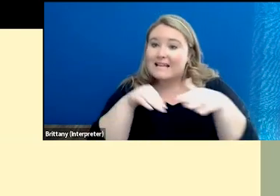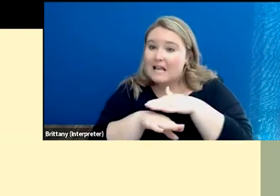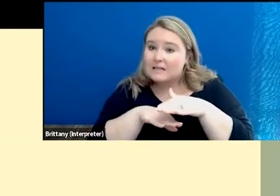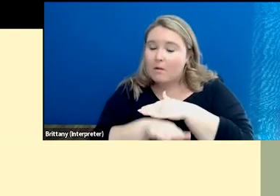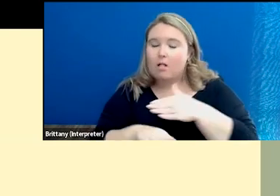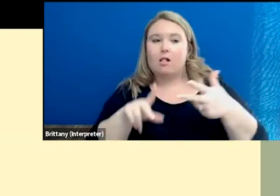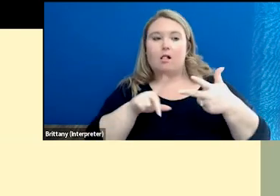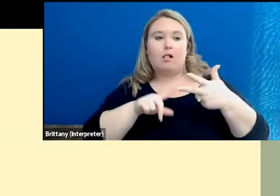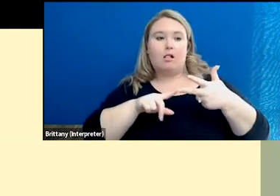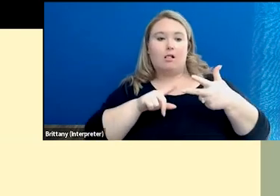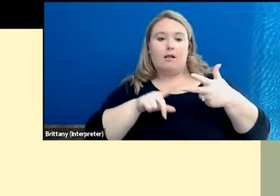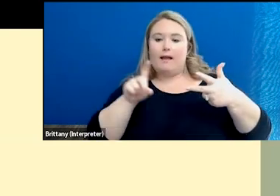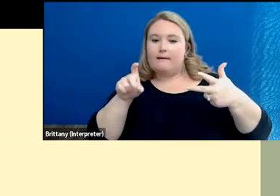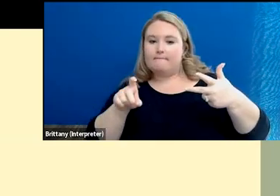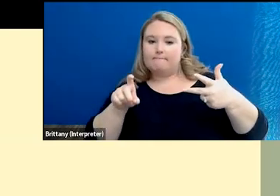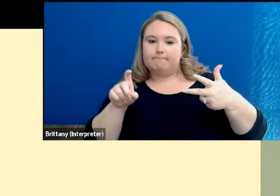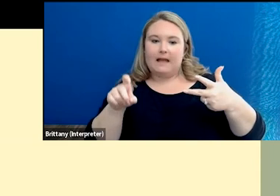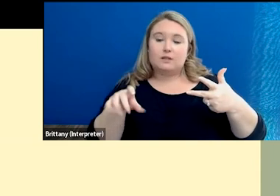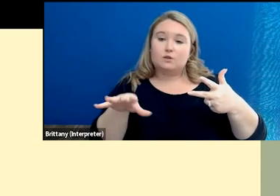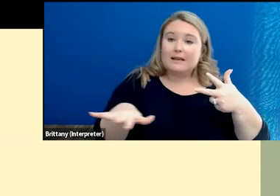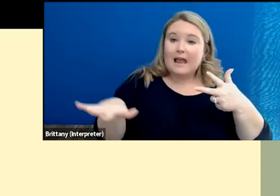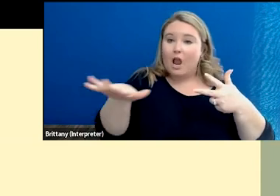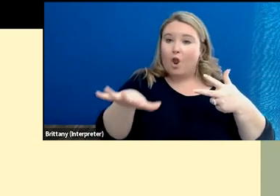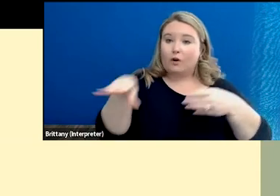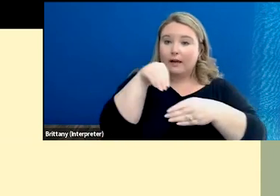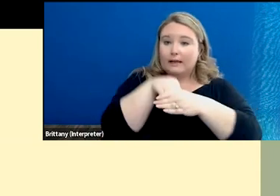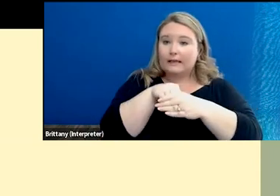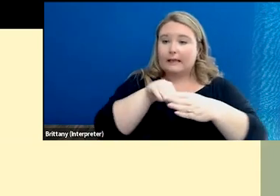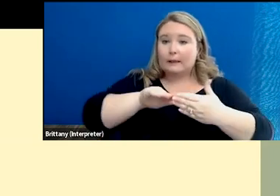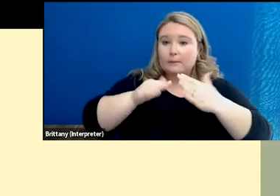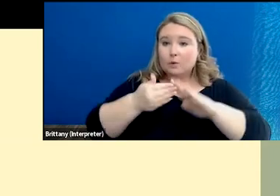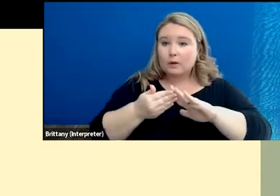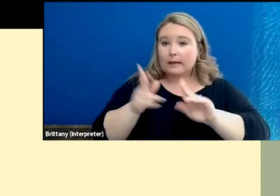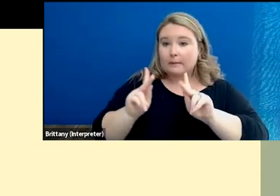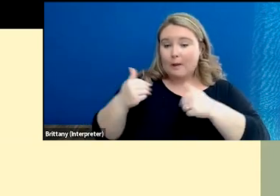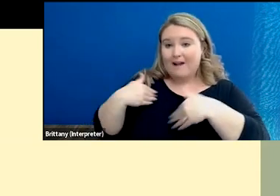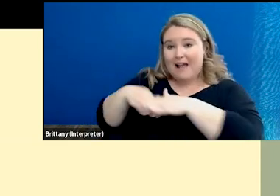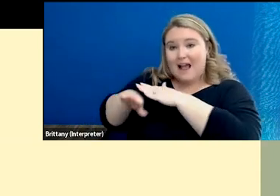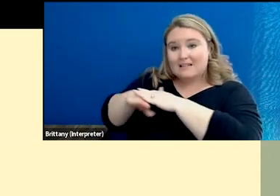making sure it's located in the community where people have access to public transportation,